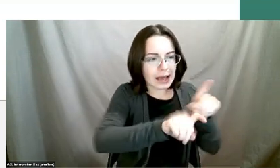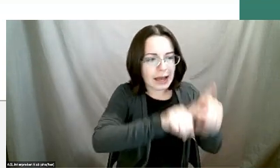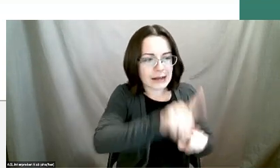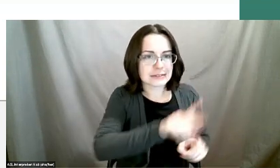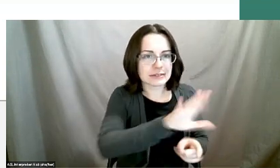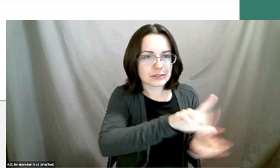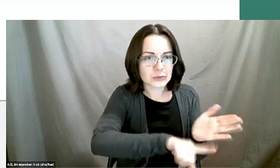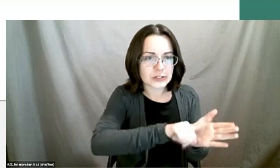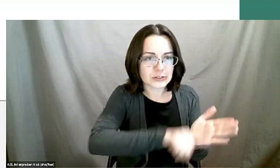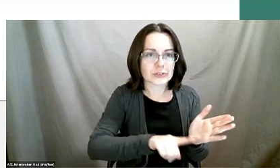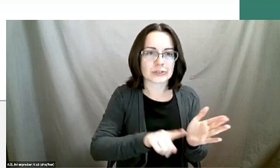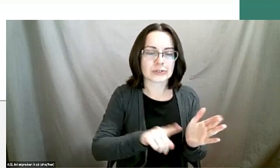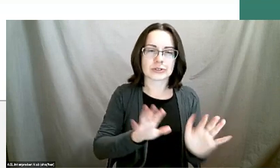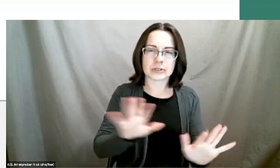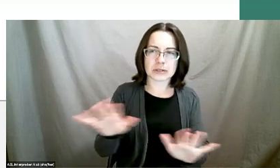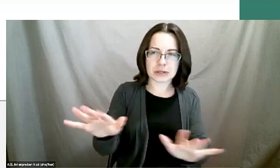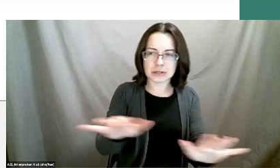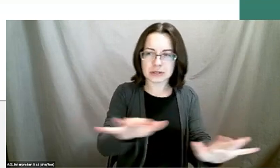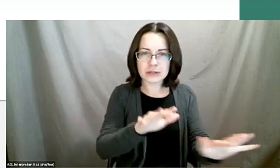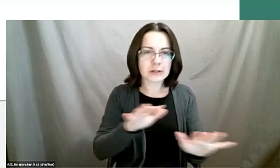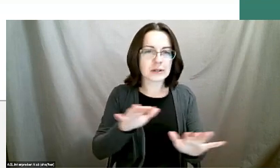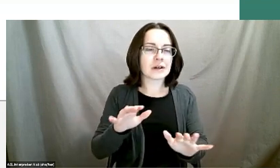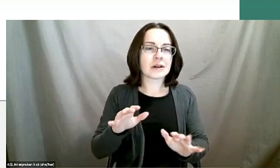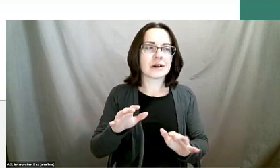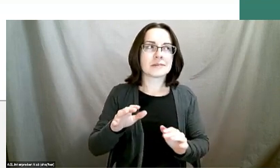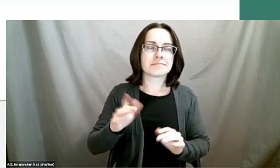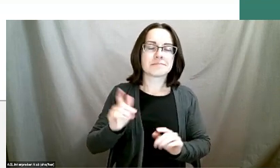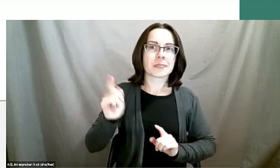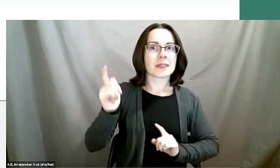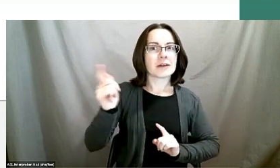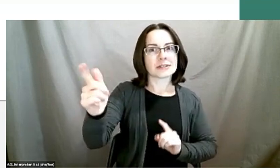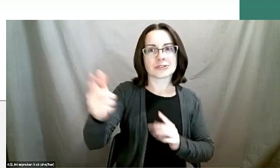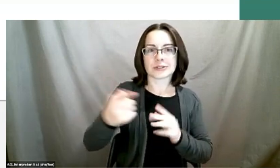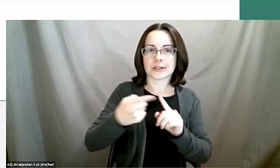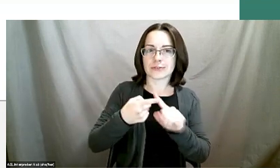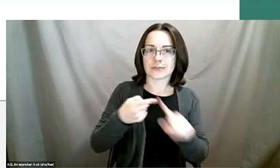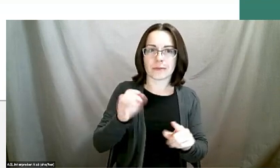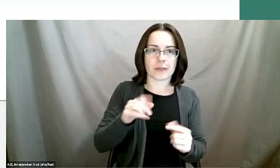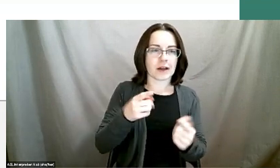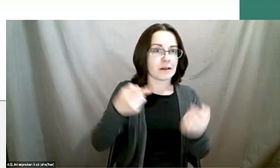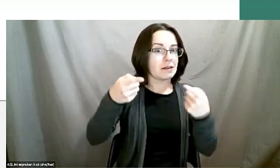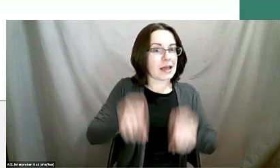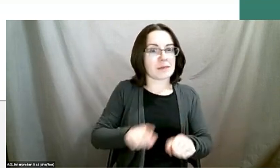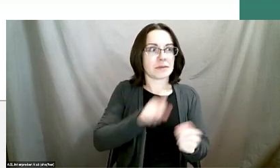And eventually from these sort of organic relationships.